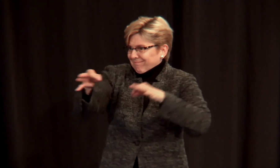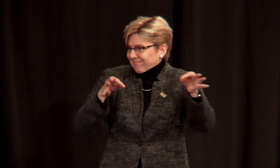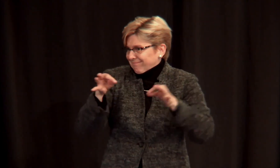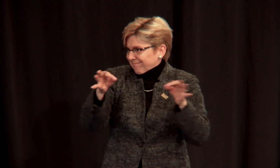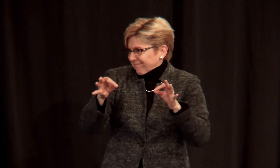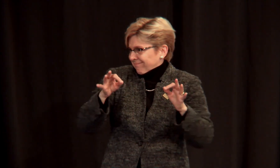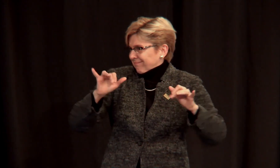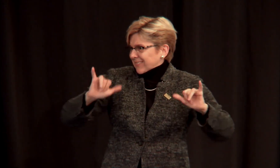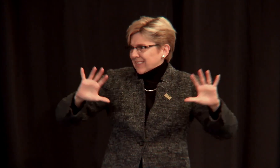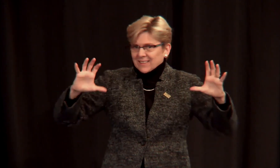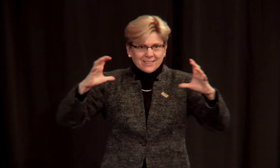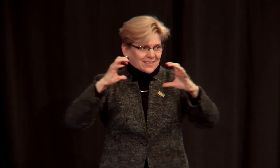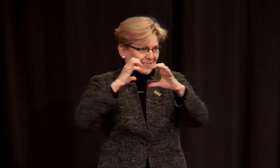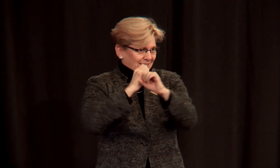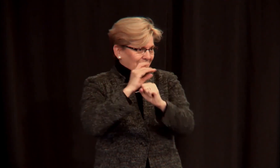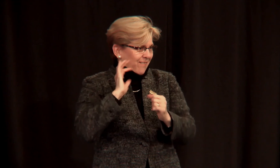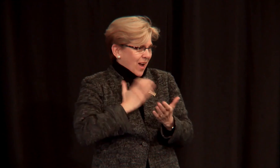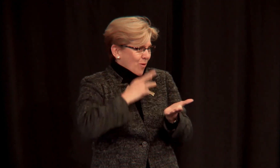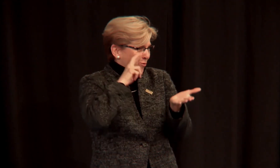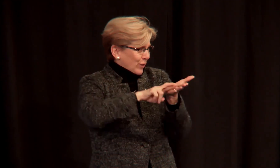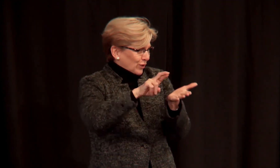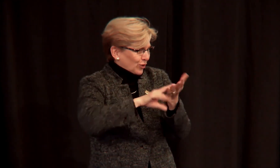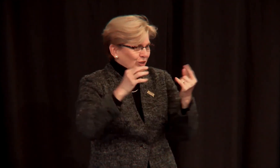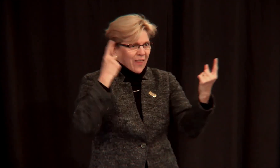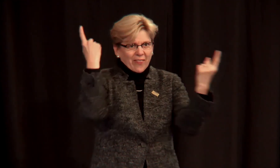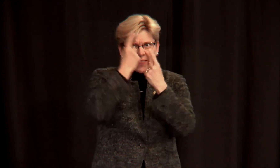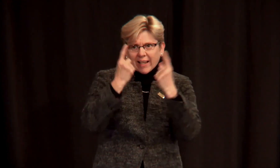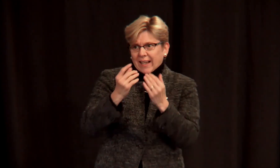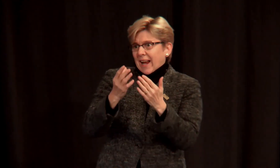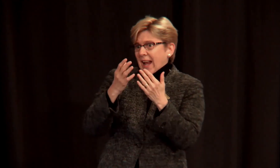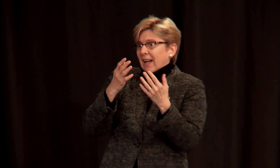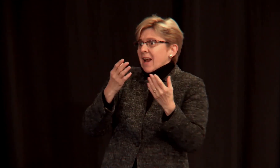inviting me here to explain this of what we're doing in our research at Gallaudet